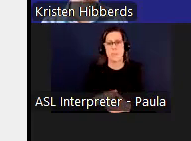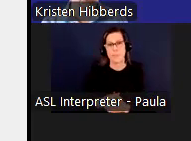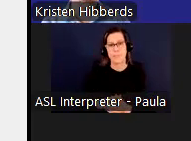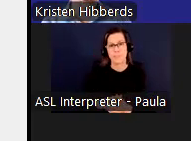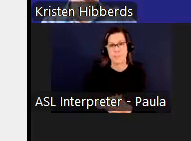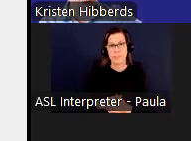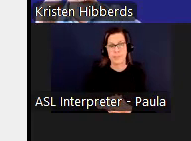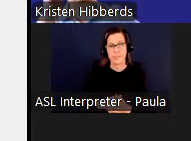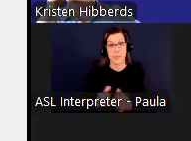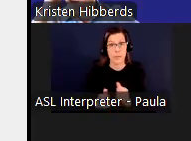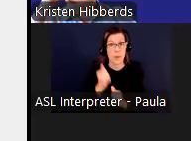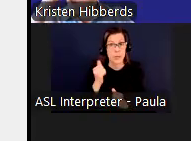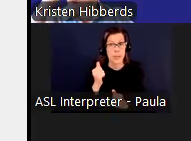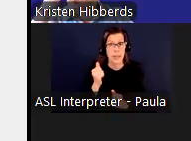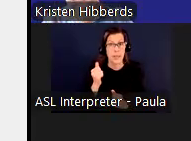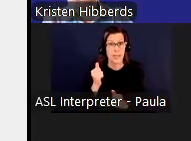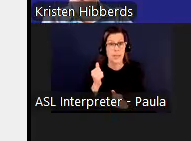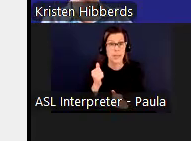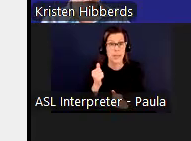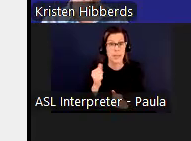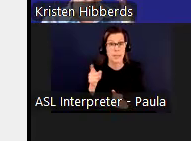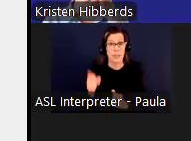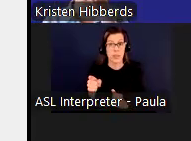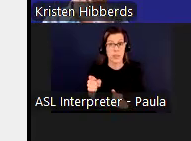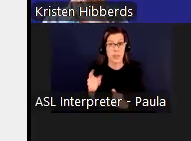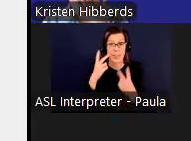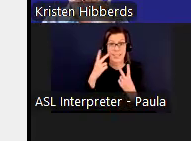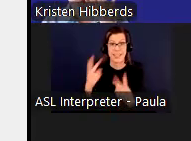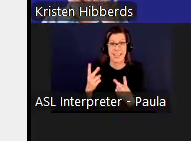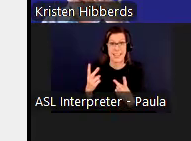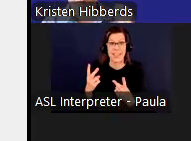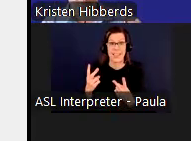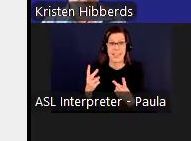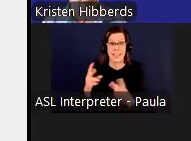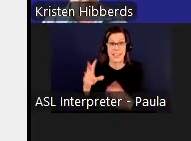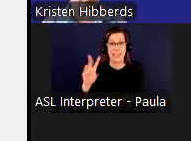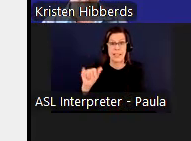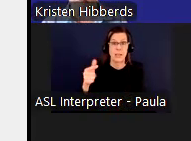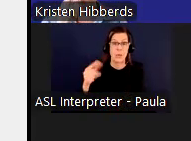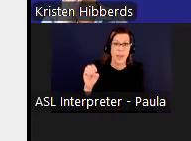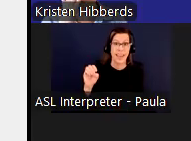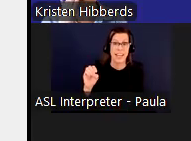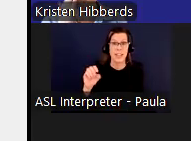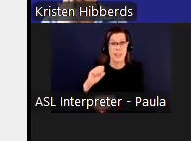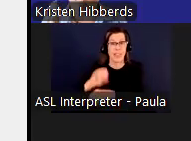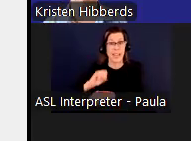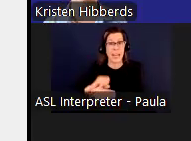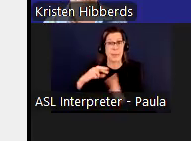mostly because you're running into wage and labor rules and laws and things like